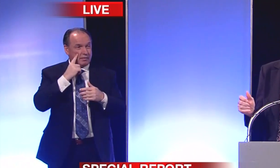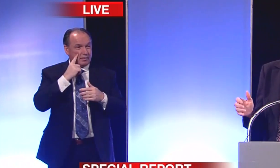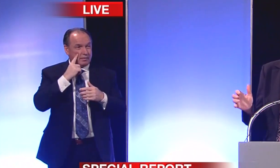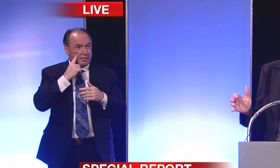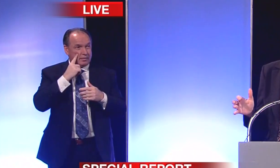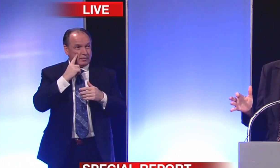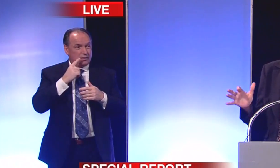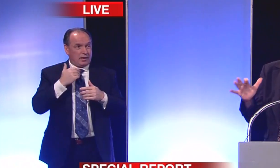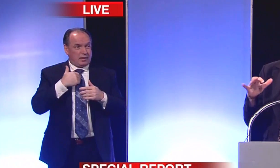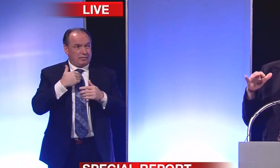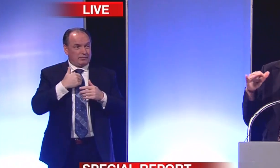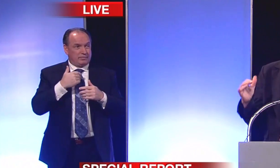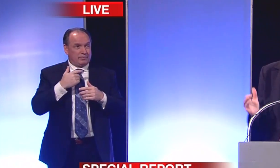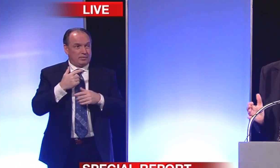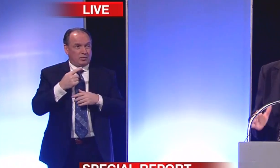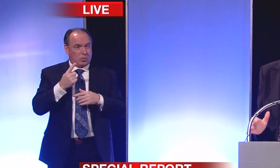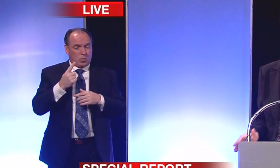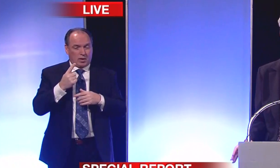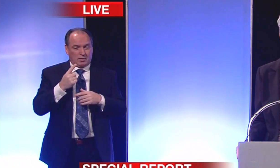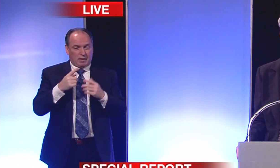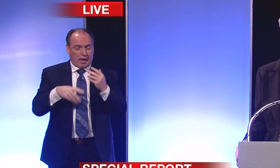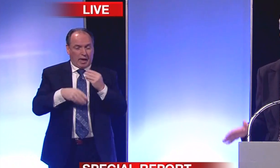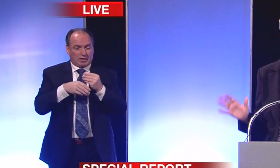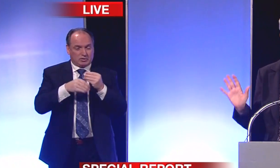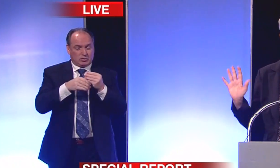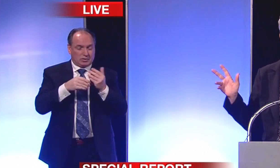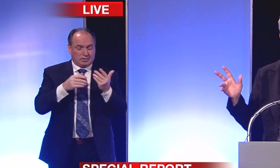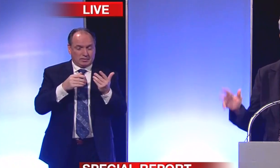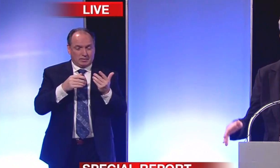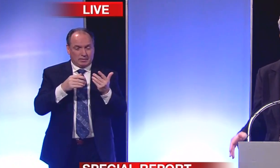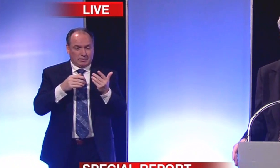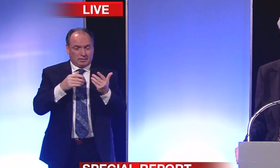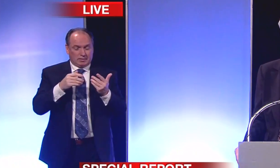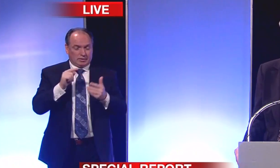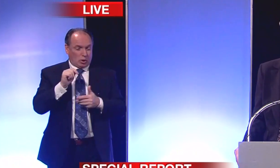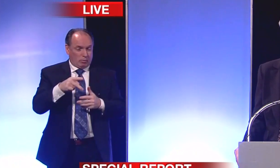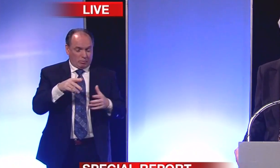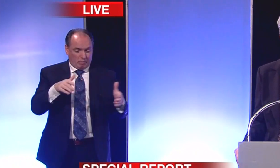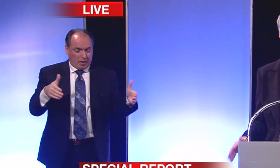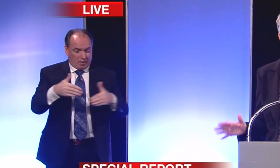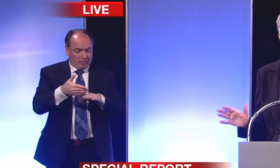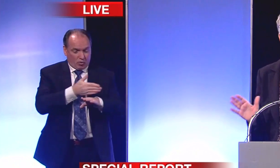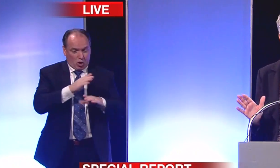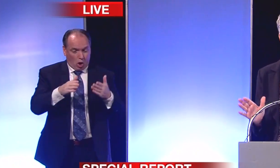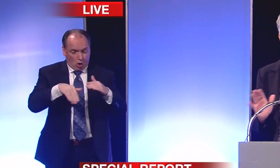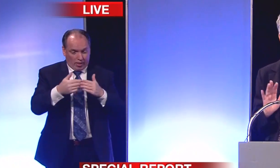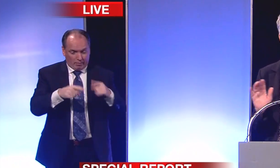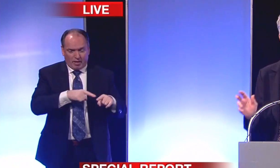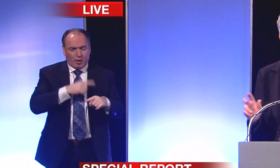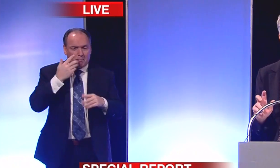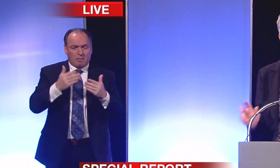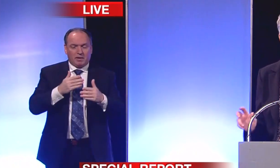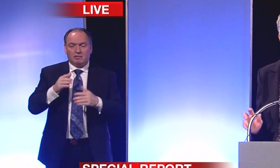MUCH, TAKE IT IN AND RECORDED. I HAD A PERSONALIZED IDEA. I THOUGHT OF THOSE FREE LIBRARIES.